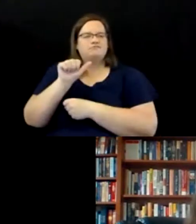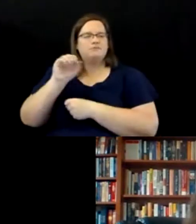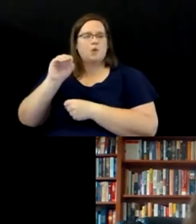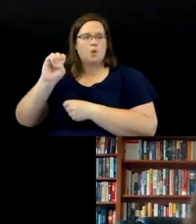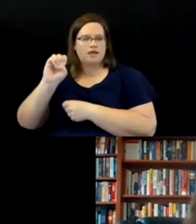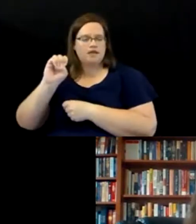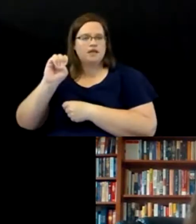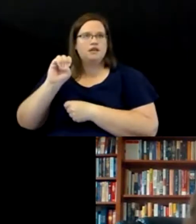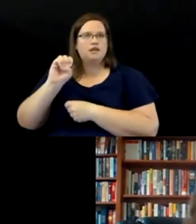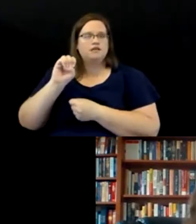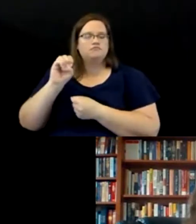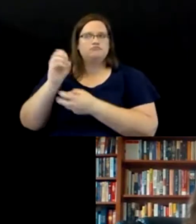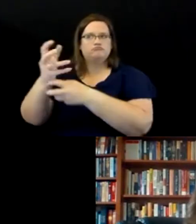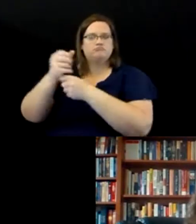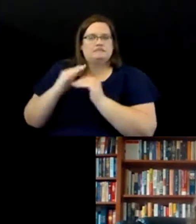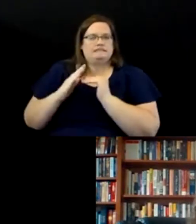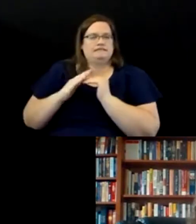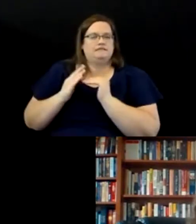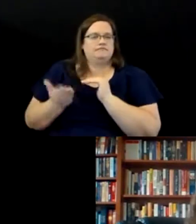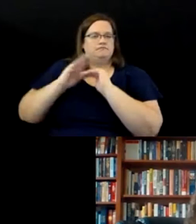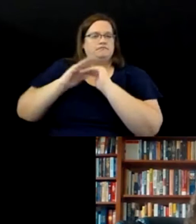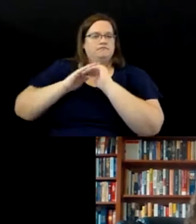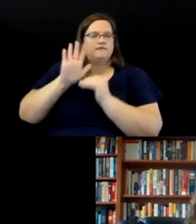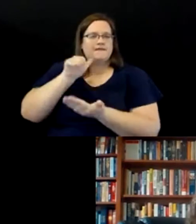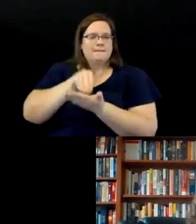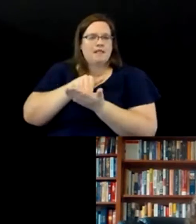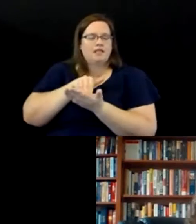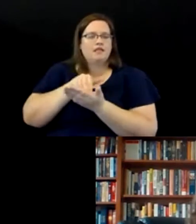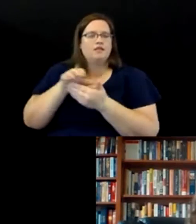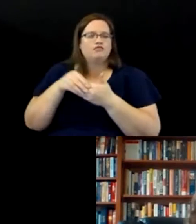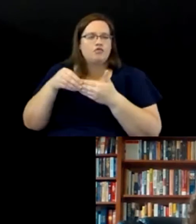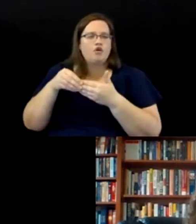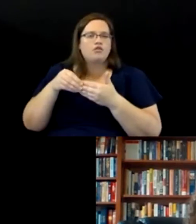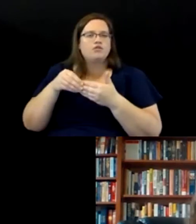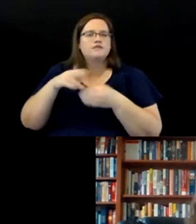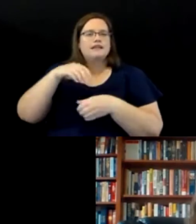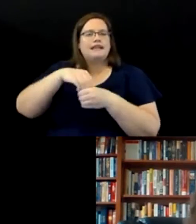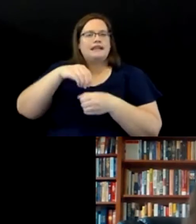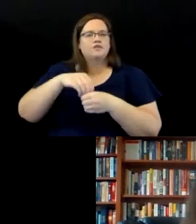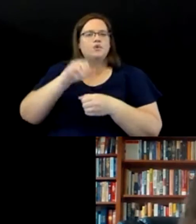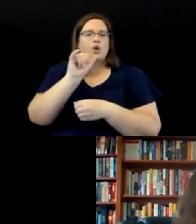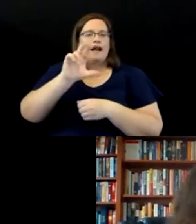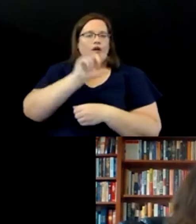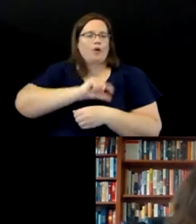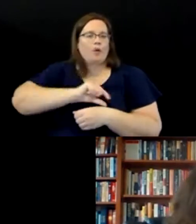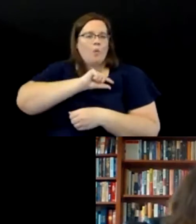to continue the indoor air quality grant program that they currently engage in with Efficiency Vermont.